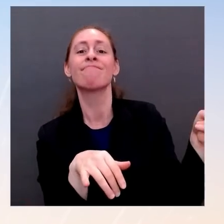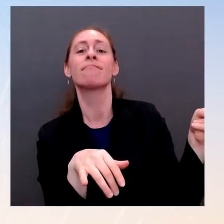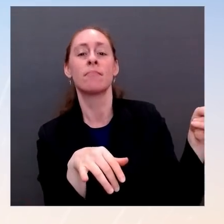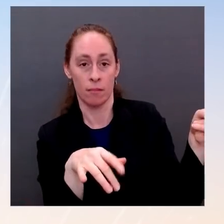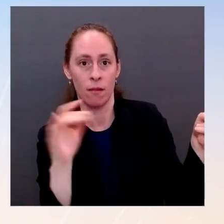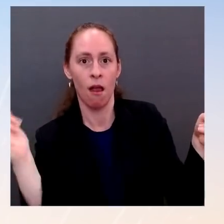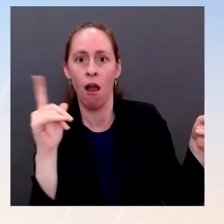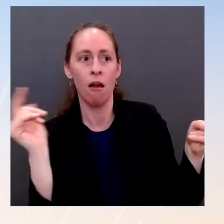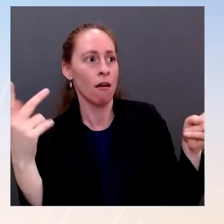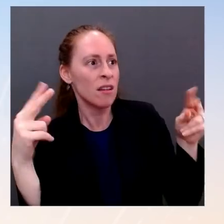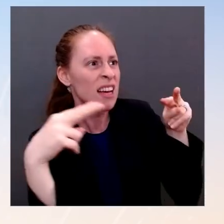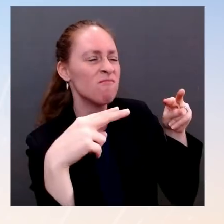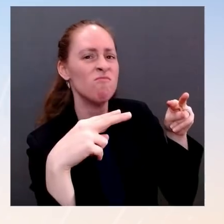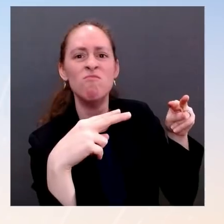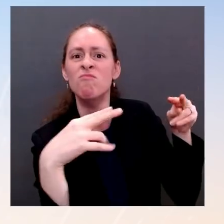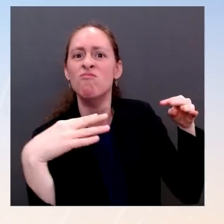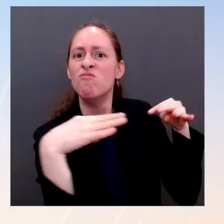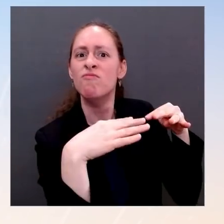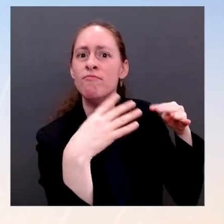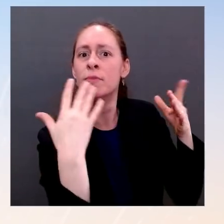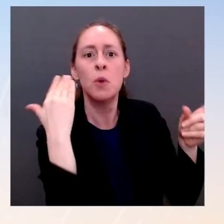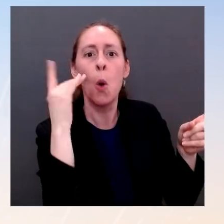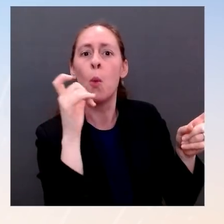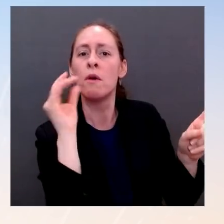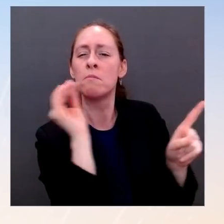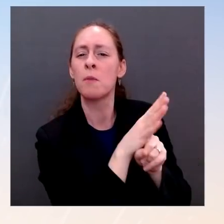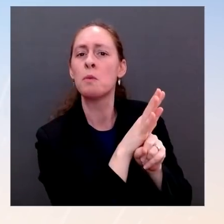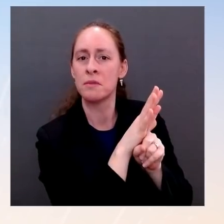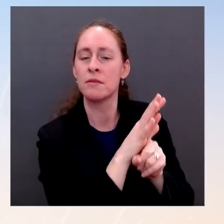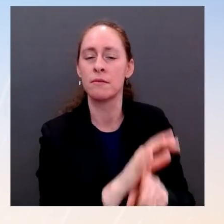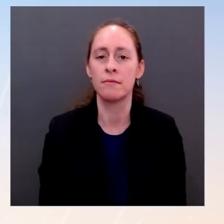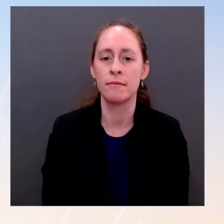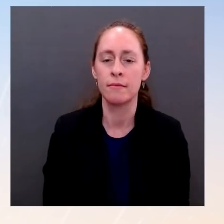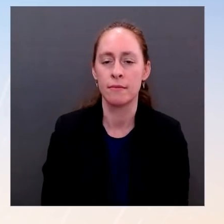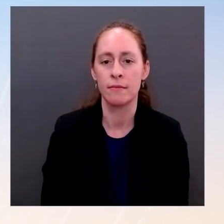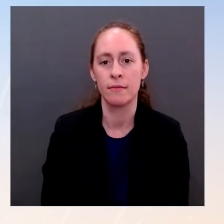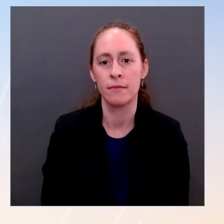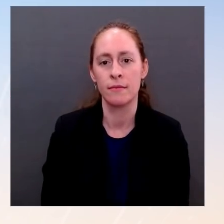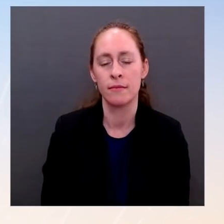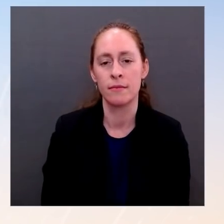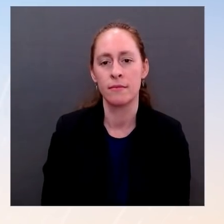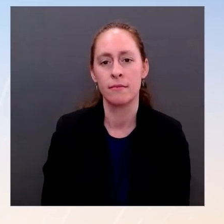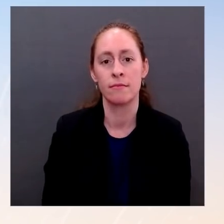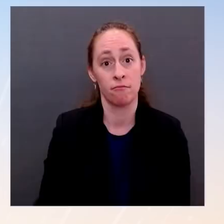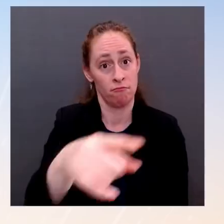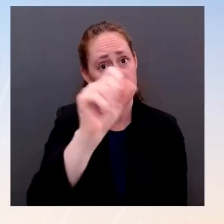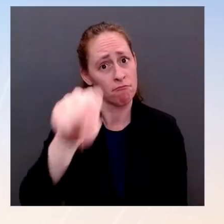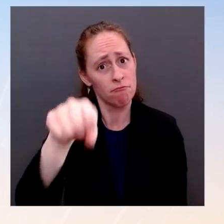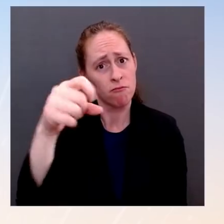and to ensure we're prepared to address any cyber contingencies. We've met with our Polish and Baltic counterparts;